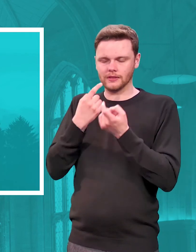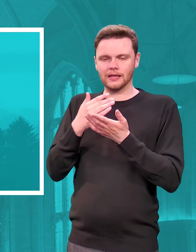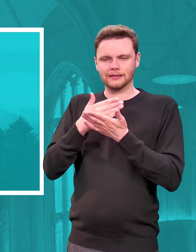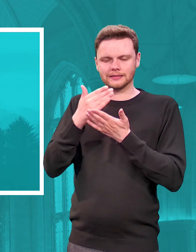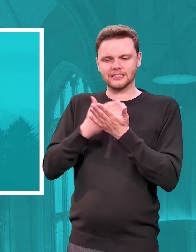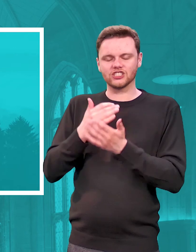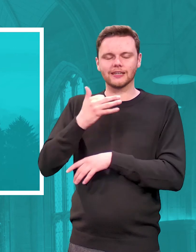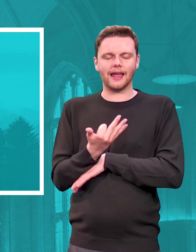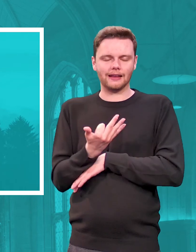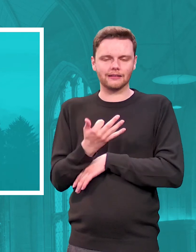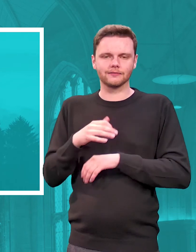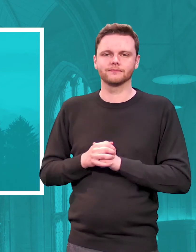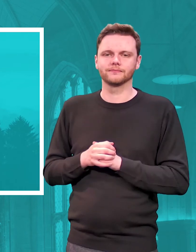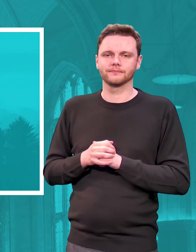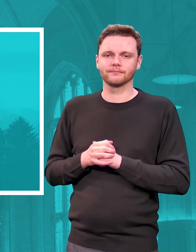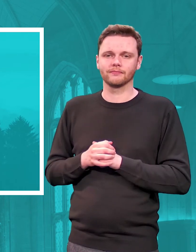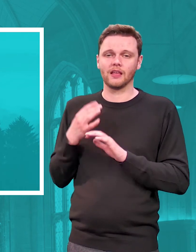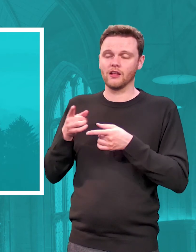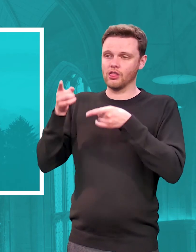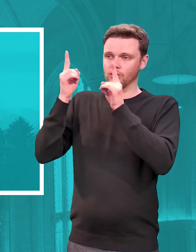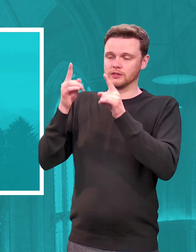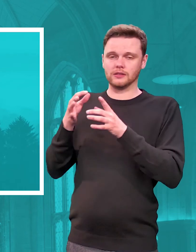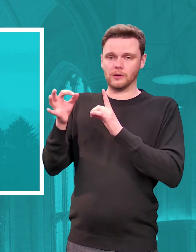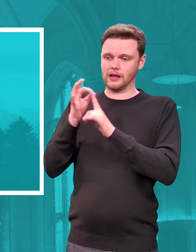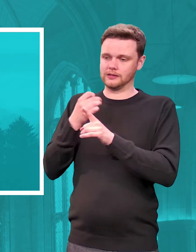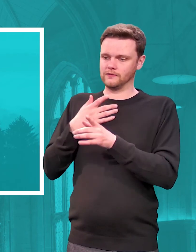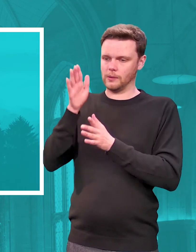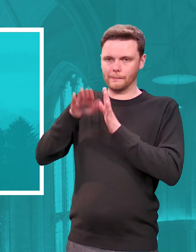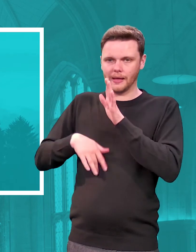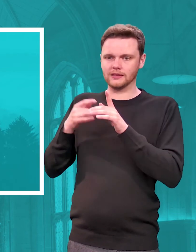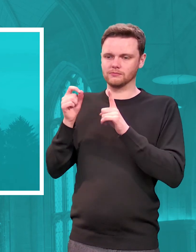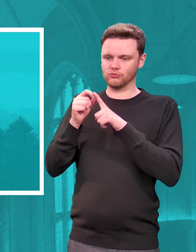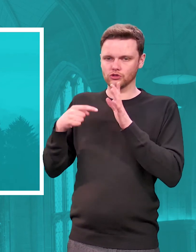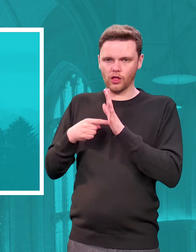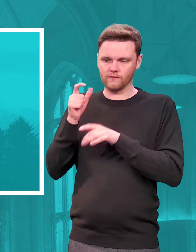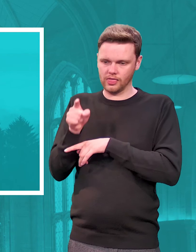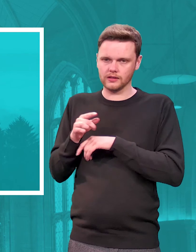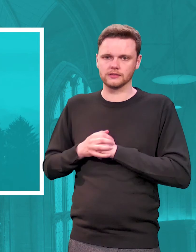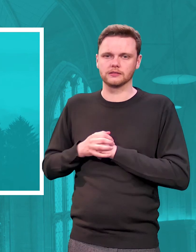and authority is sought to pass a further Protocol should this be considered necessary.